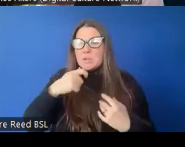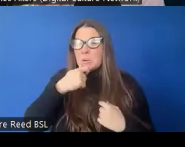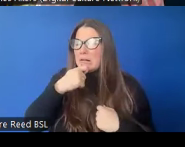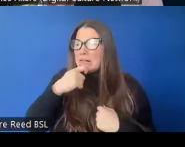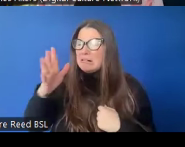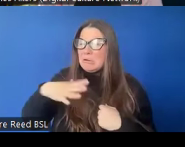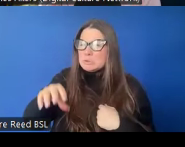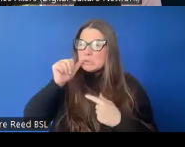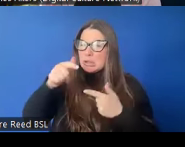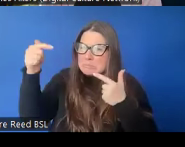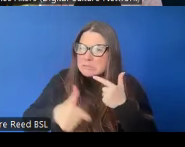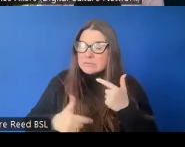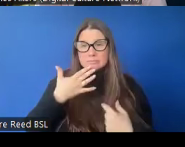and help you develop your skills as well.